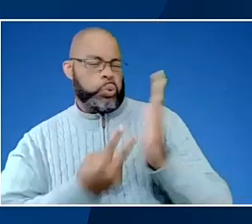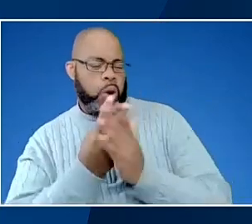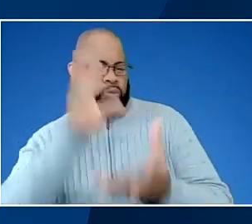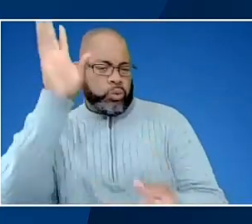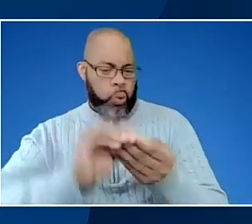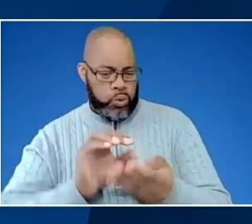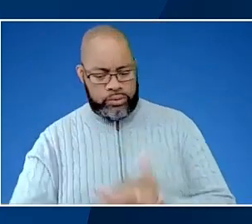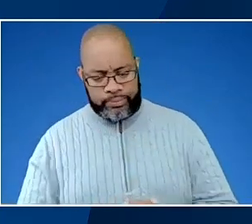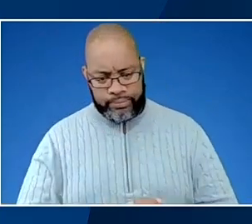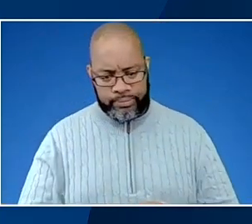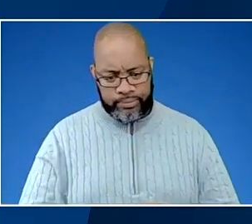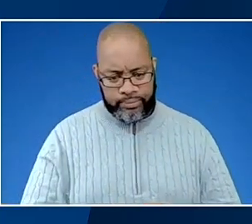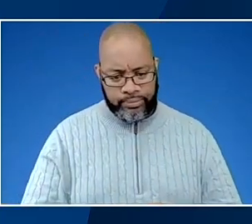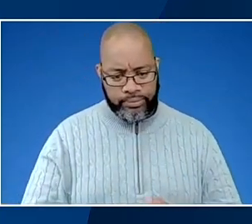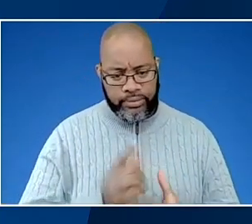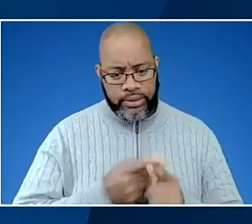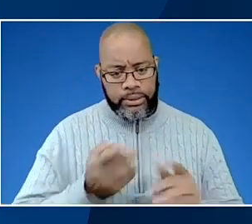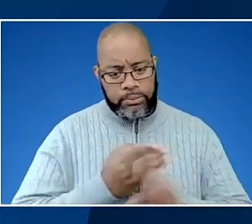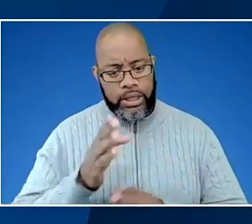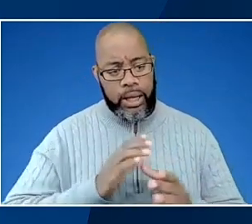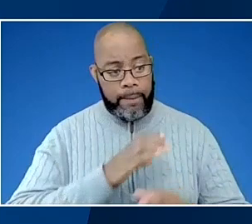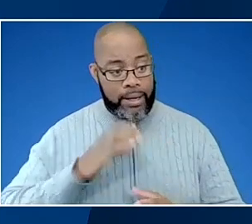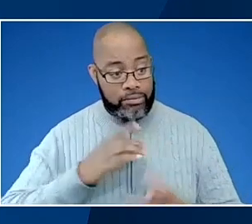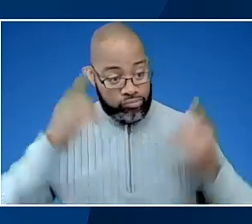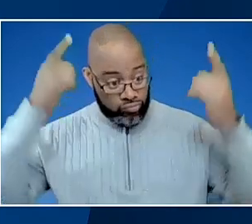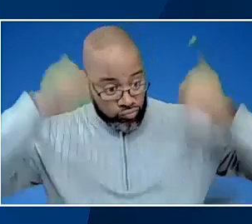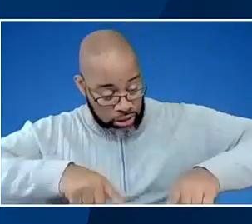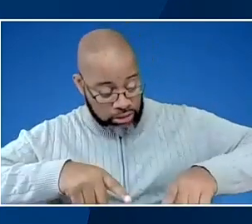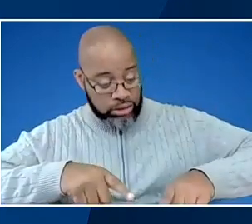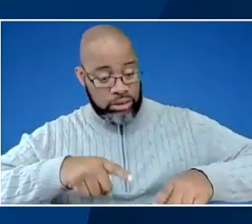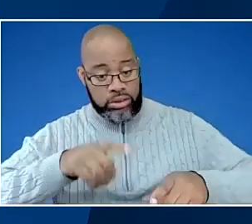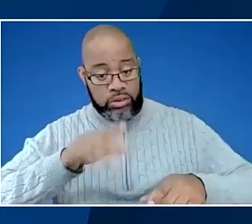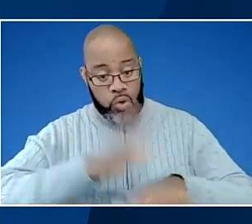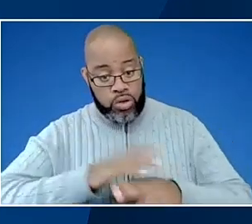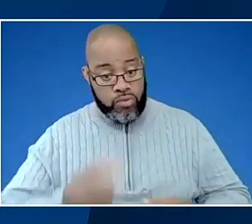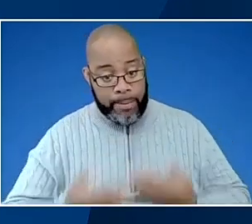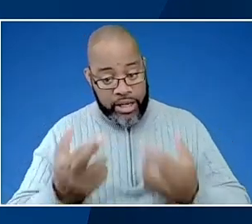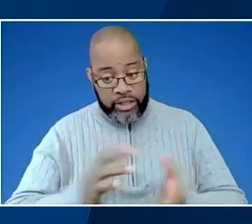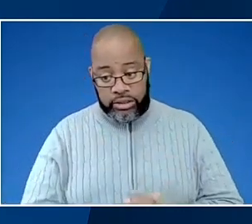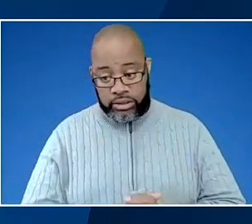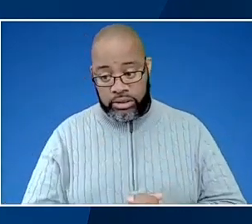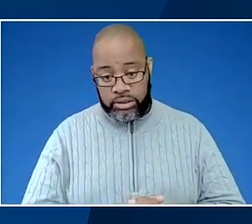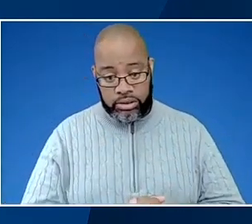And then if the main committee reaches consensus on the subcommittee's recommendation, then that's what we will